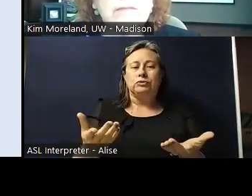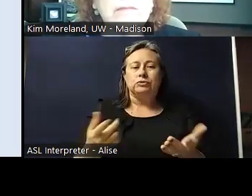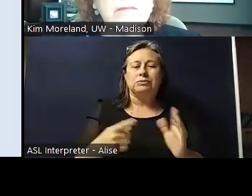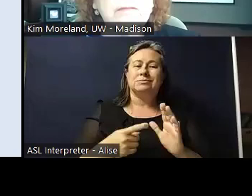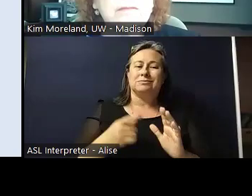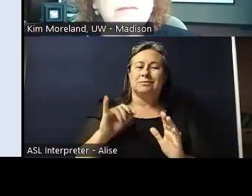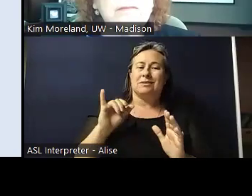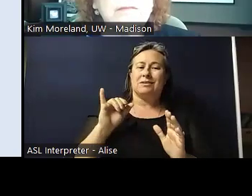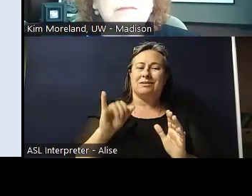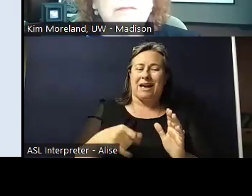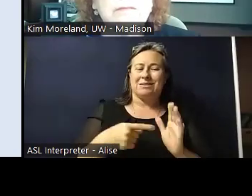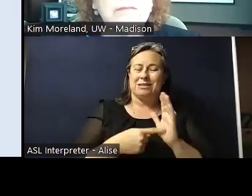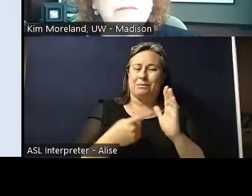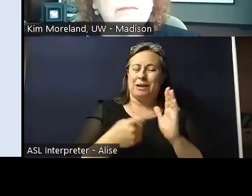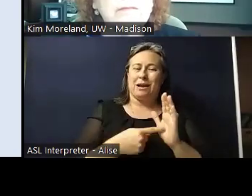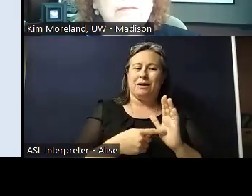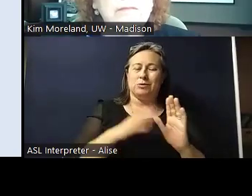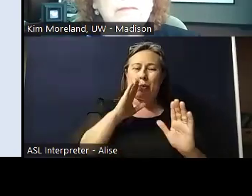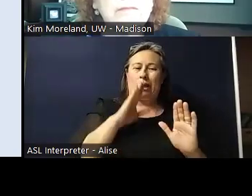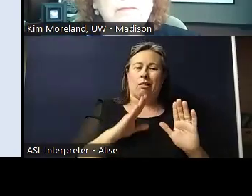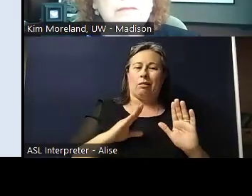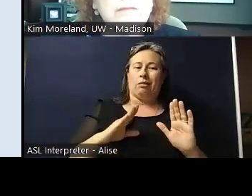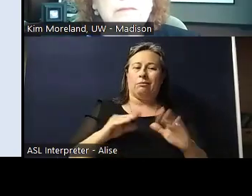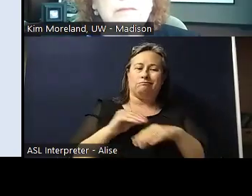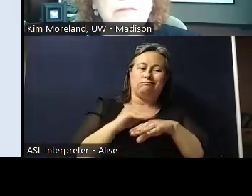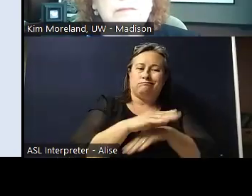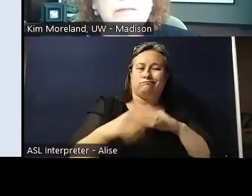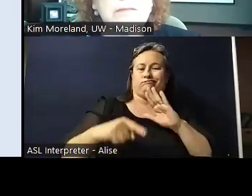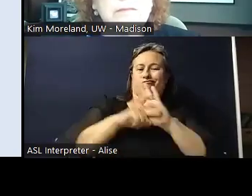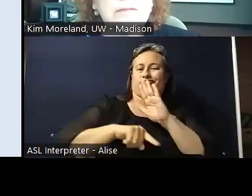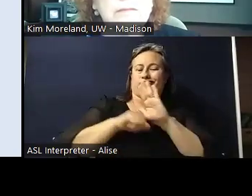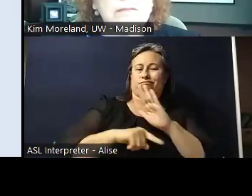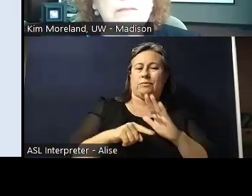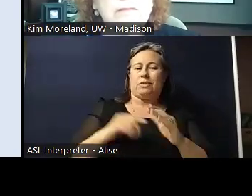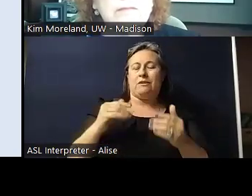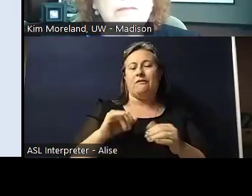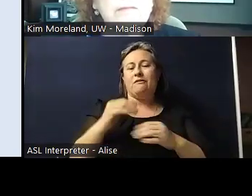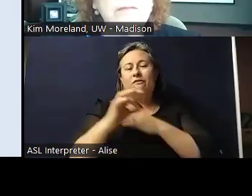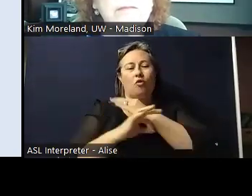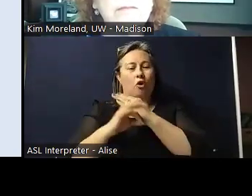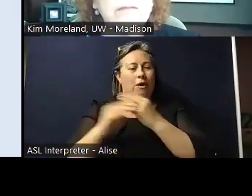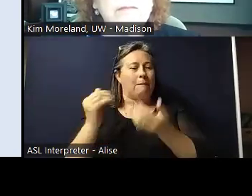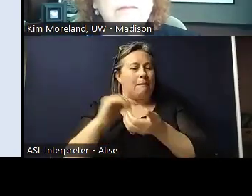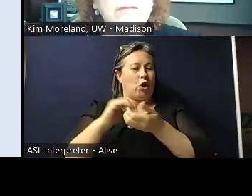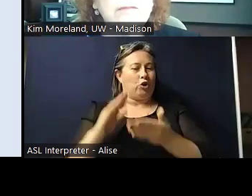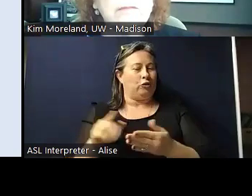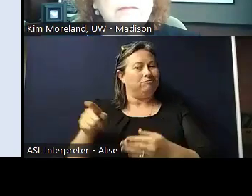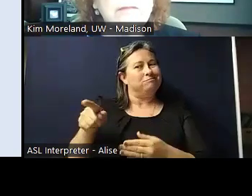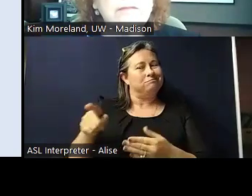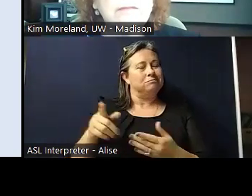disadvantage the foreign partner in some ways. There can be issues related to IT.